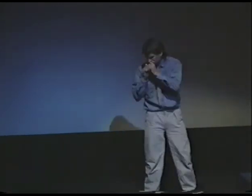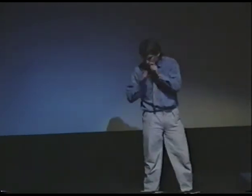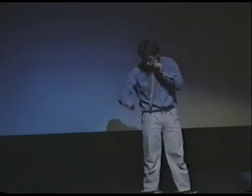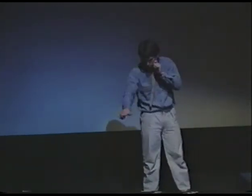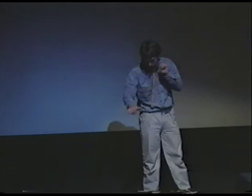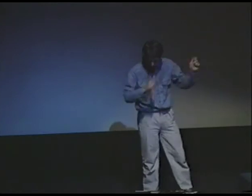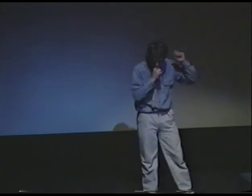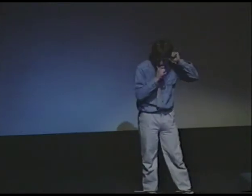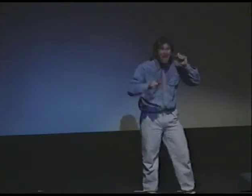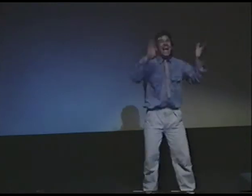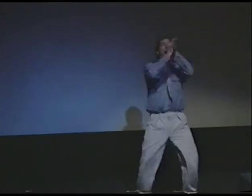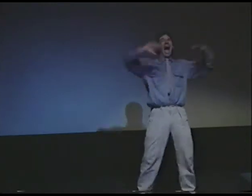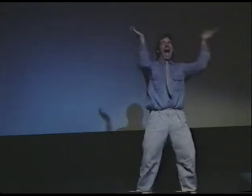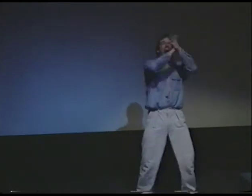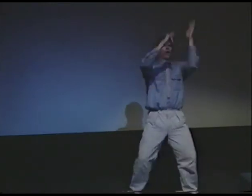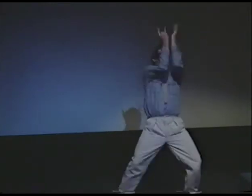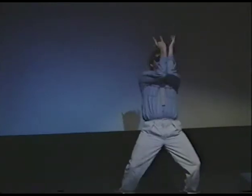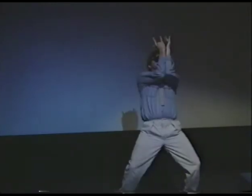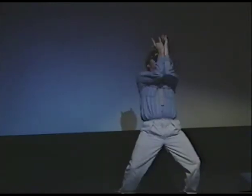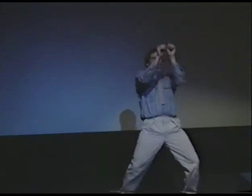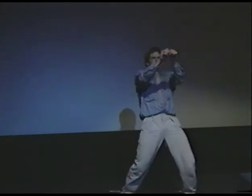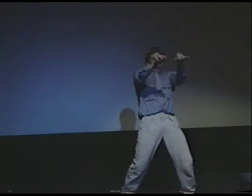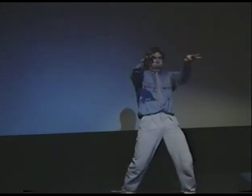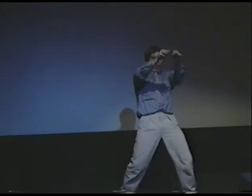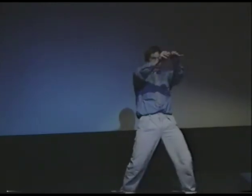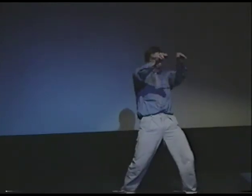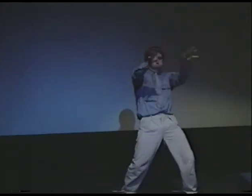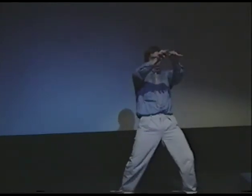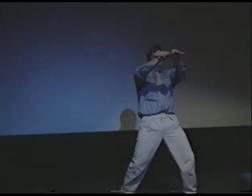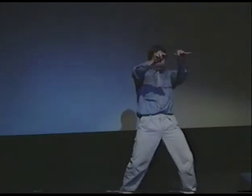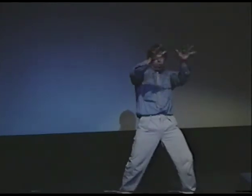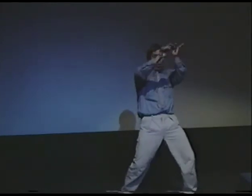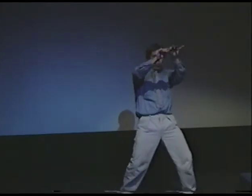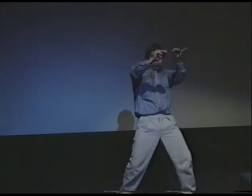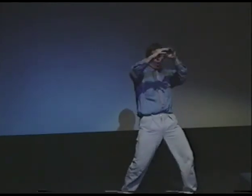T minus 30 seconds. [MAKES SPACE SHUTTLE LIFTOFF SOUND] The cheering crowds' in the space shuttle.